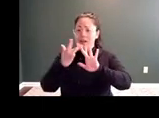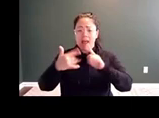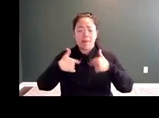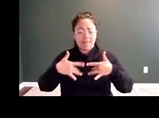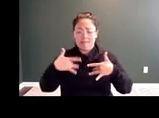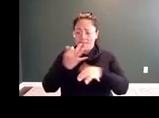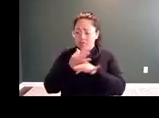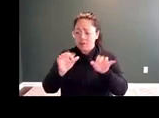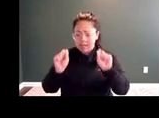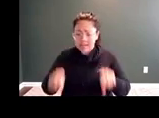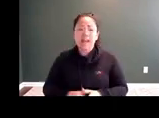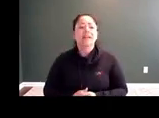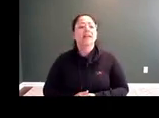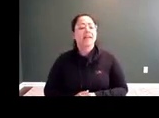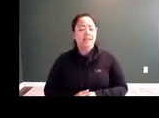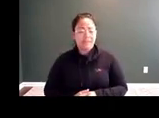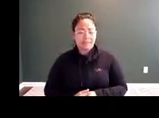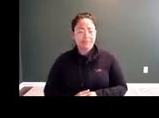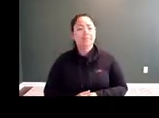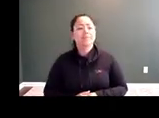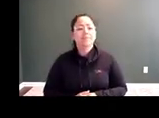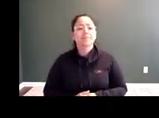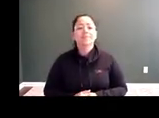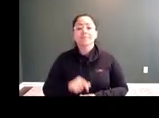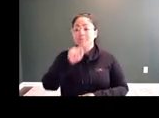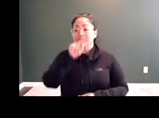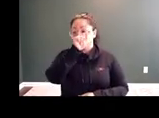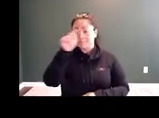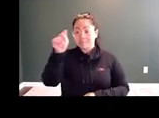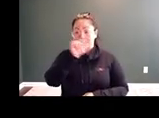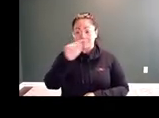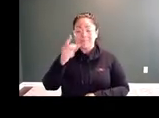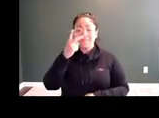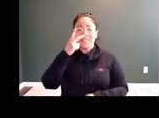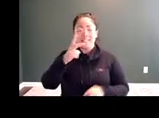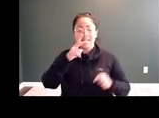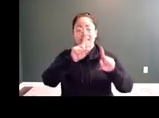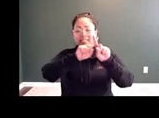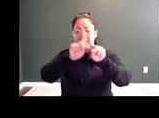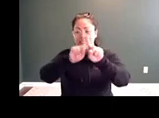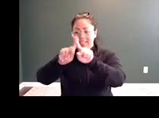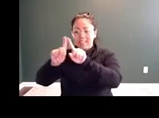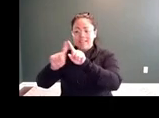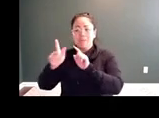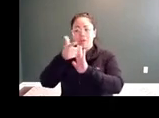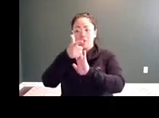So here are some of the laws that are enforced by the EEOC. And you can see them up there. There's a lot of them.